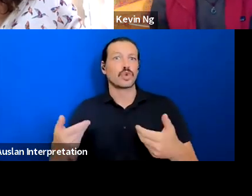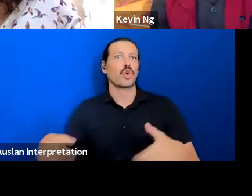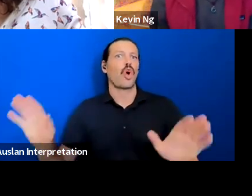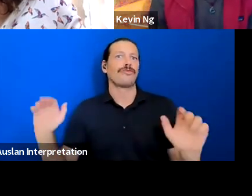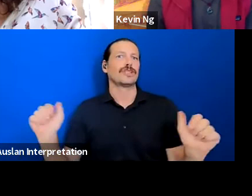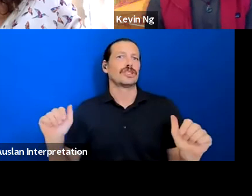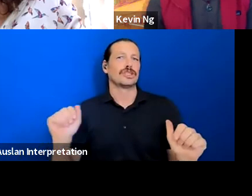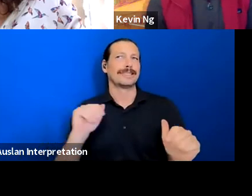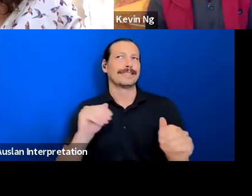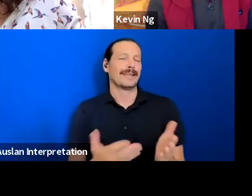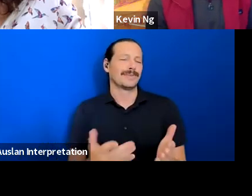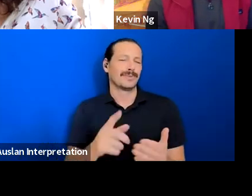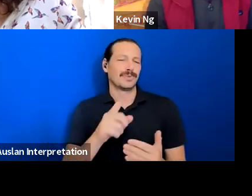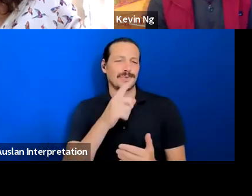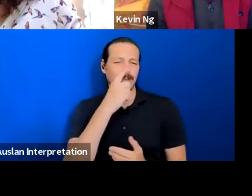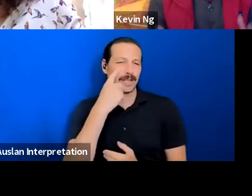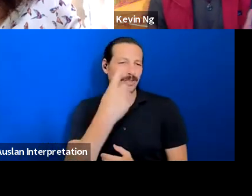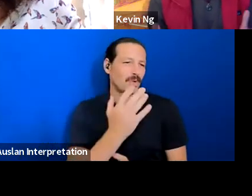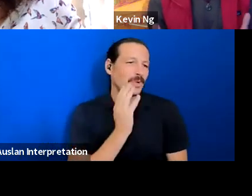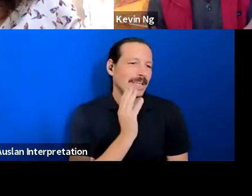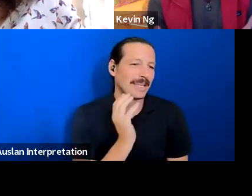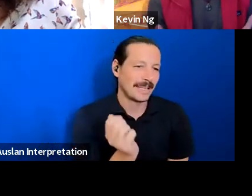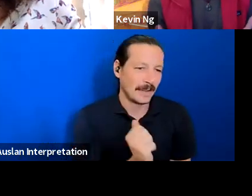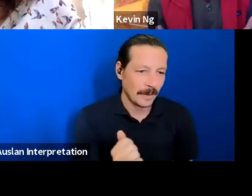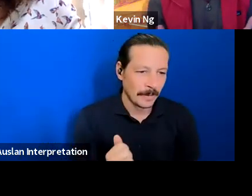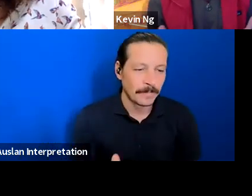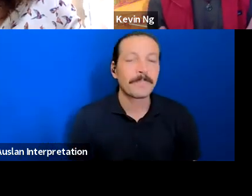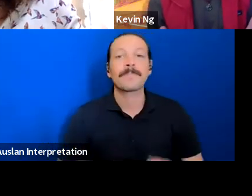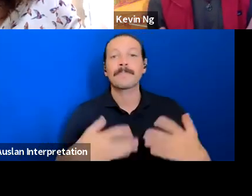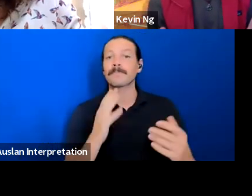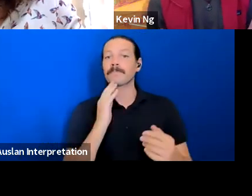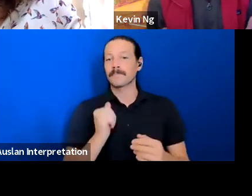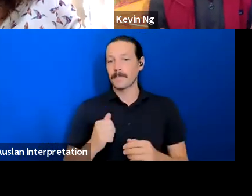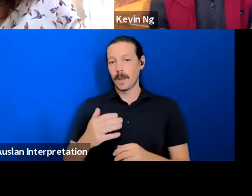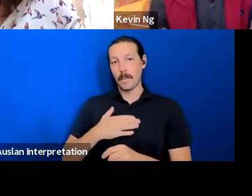because I mean in my specific panels we're reviewing up to like 120 assessments, so I